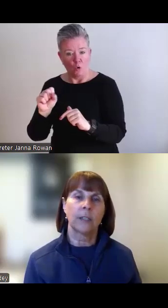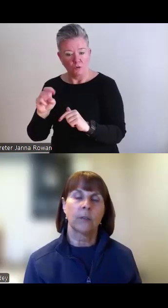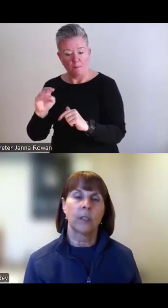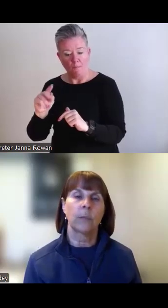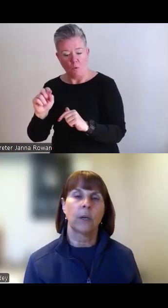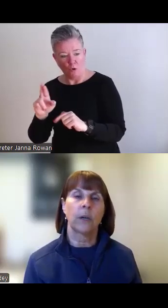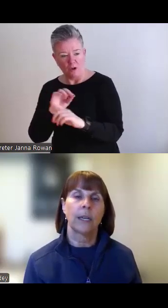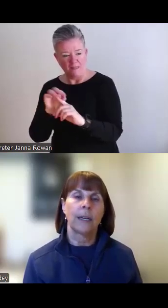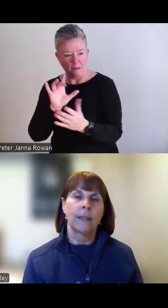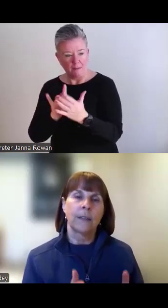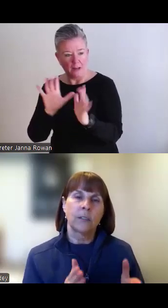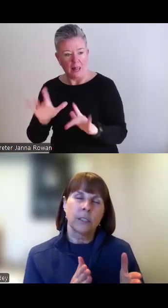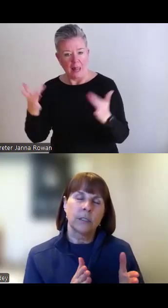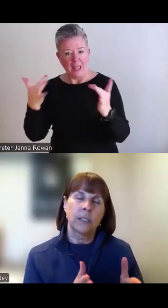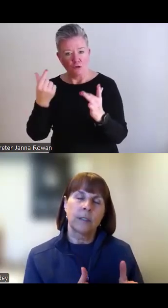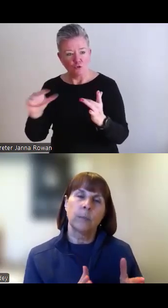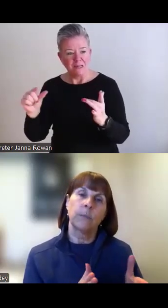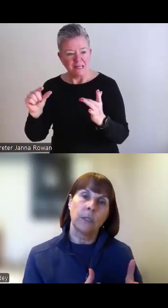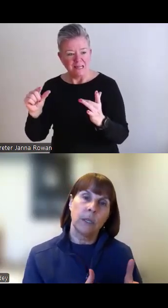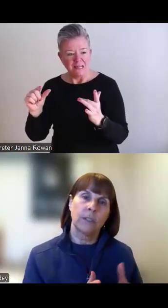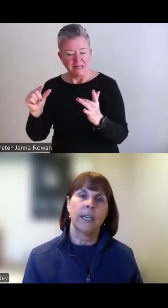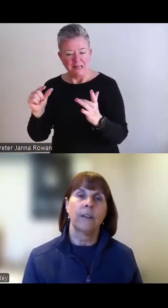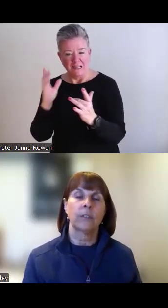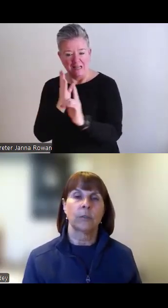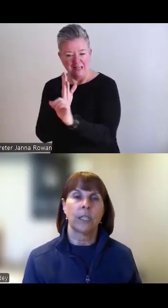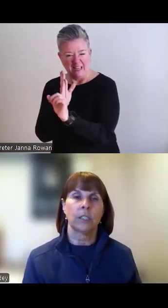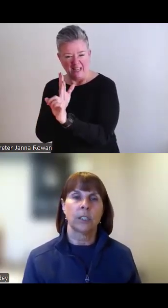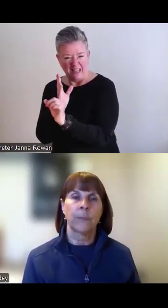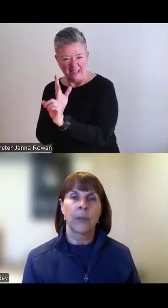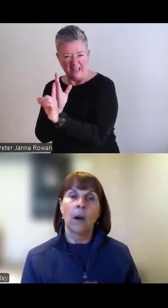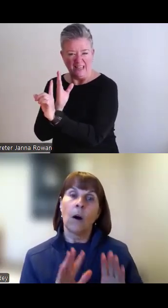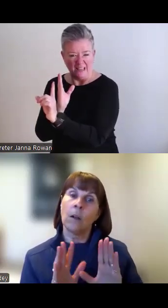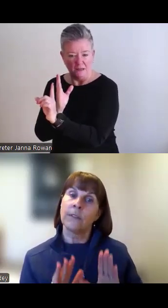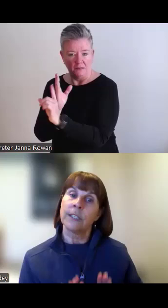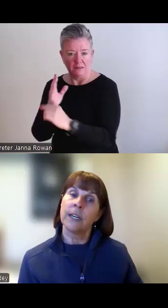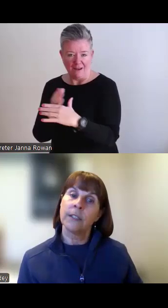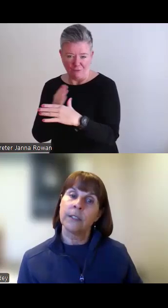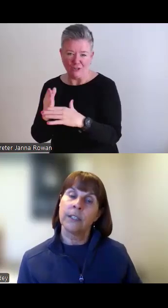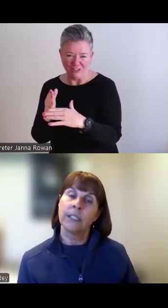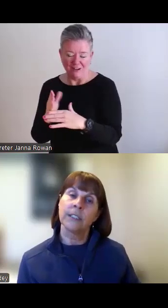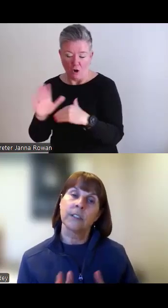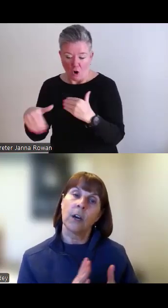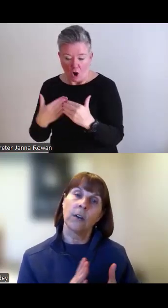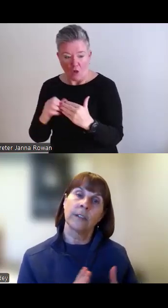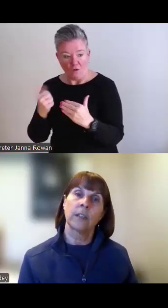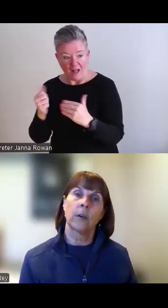the light green bar, they're just slightly below the average range. All of the other areas are in